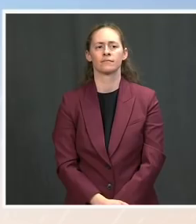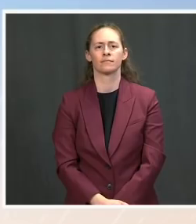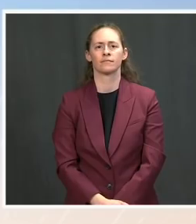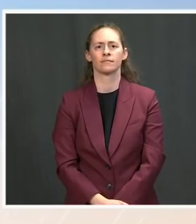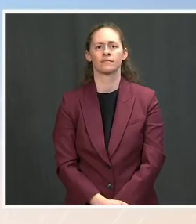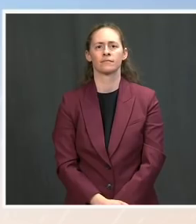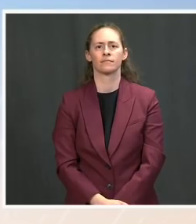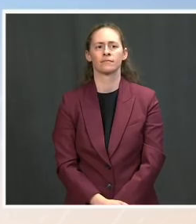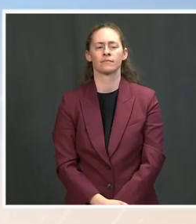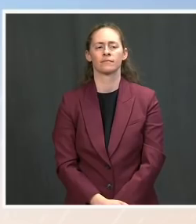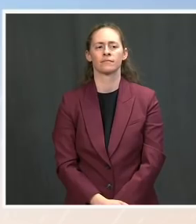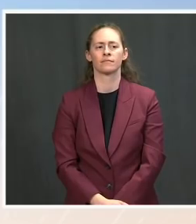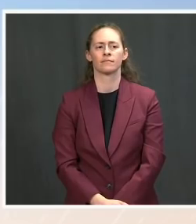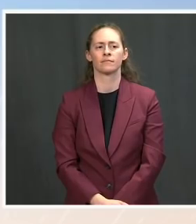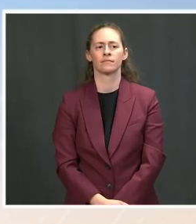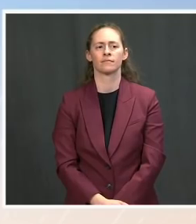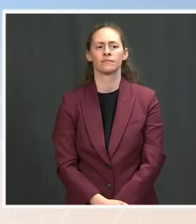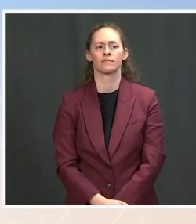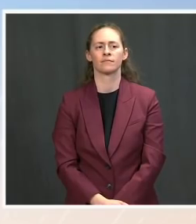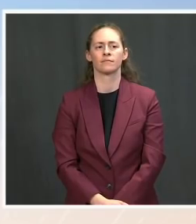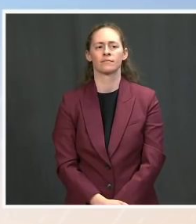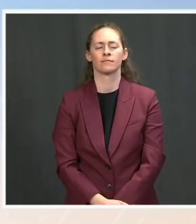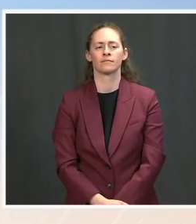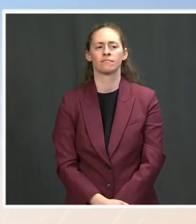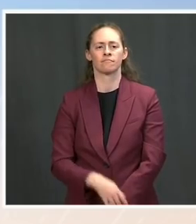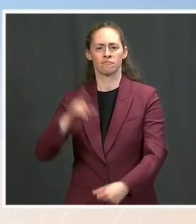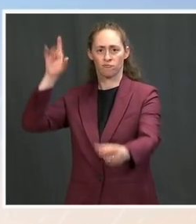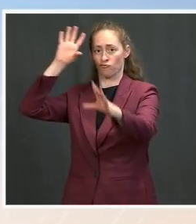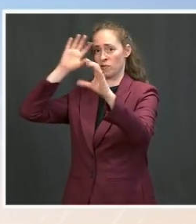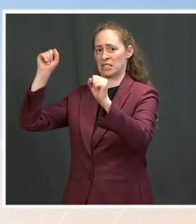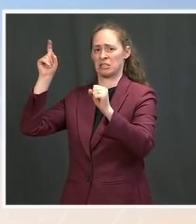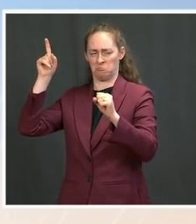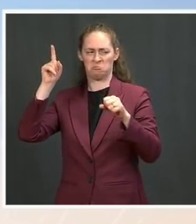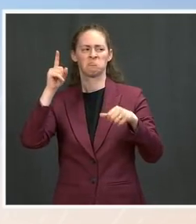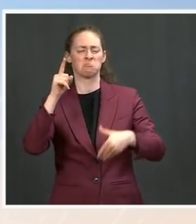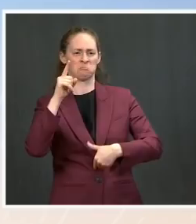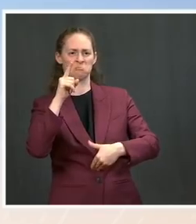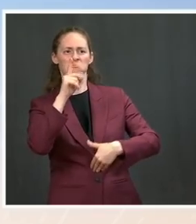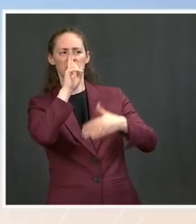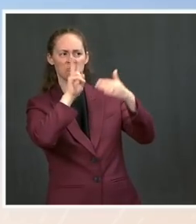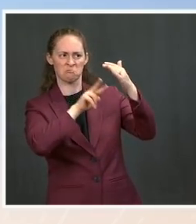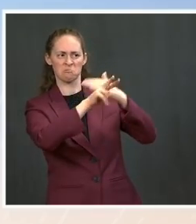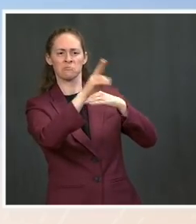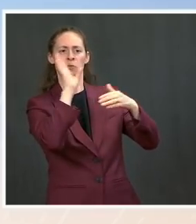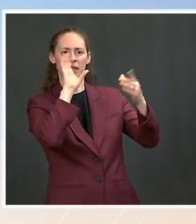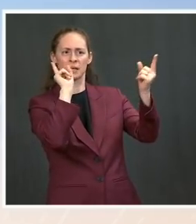So, where does he think we'll be by September 30th on the number of refugees? Ms. Psaki: Well, I would say,